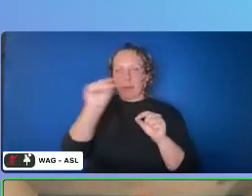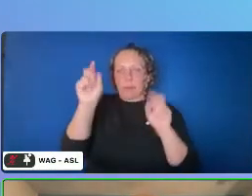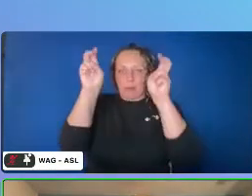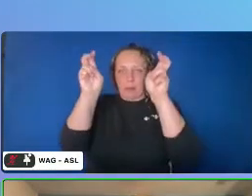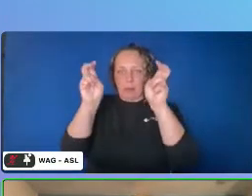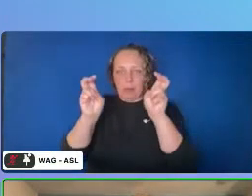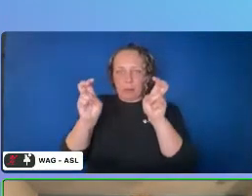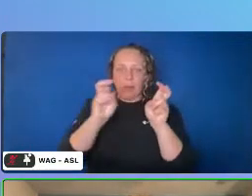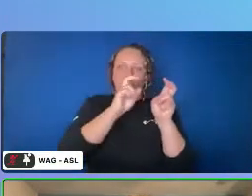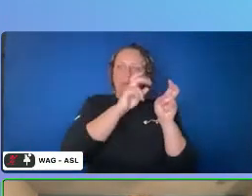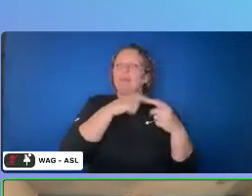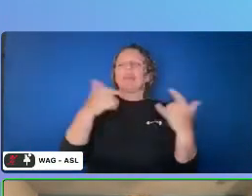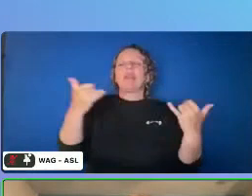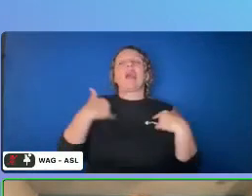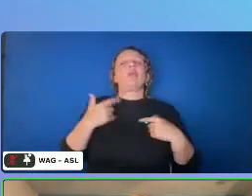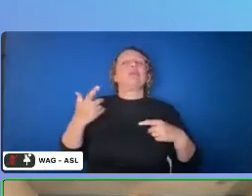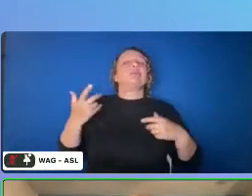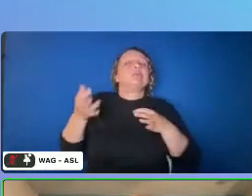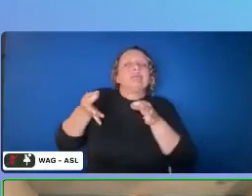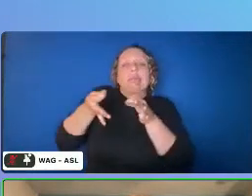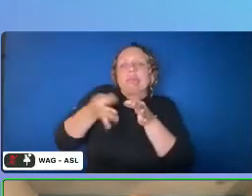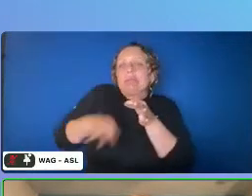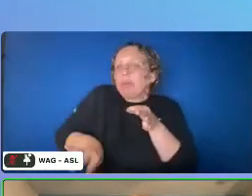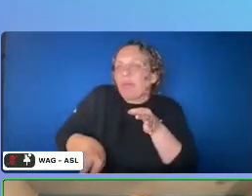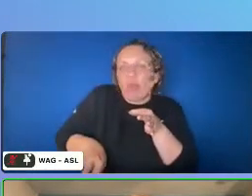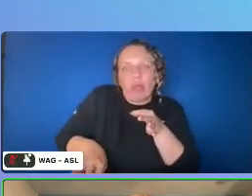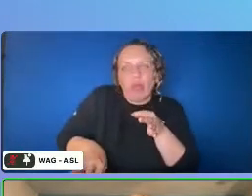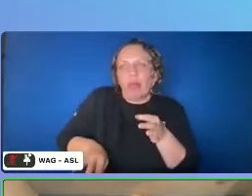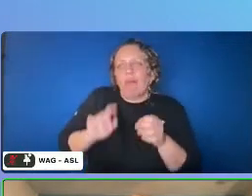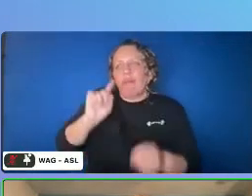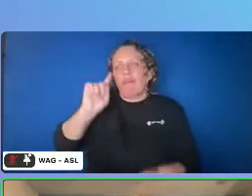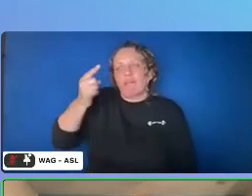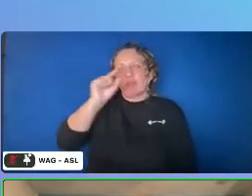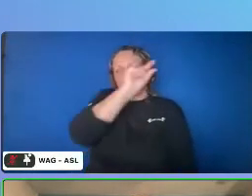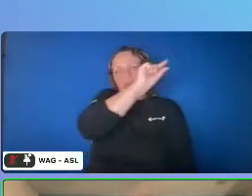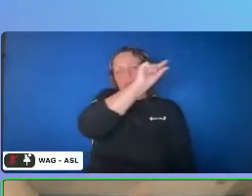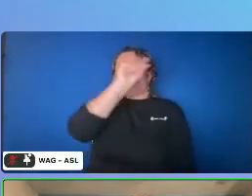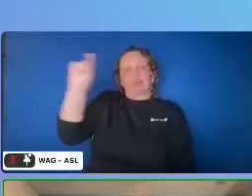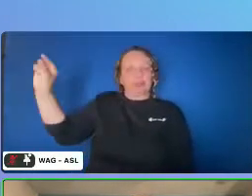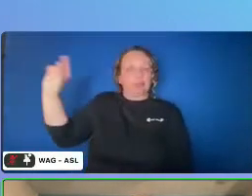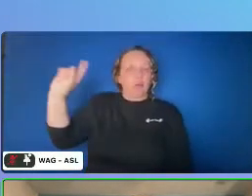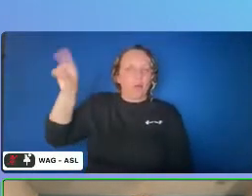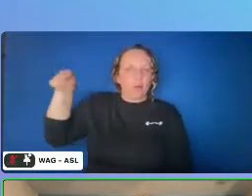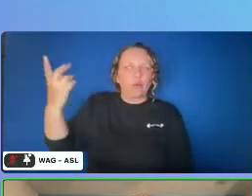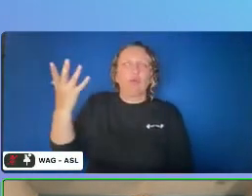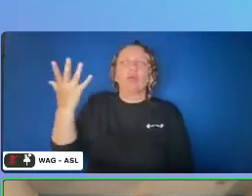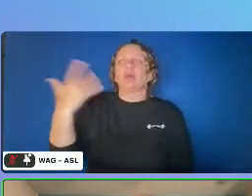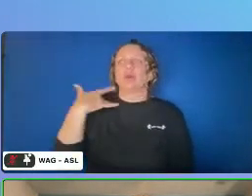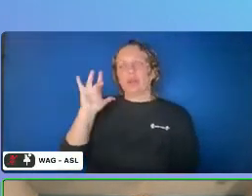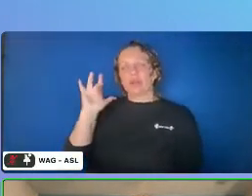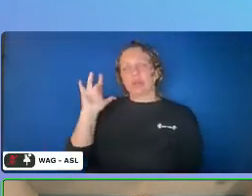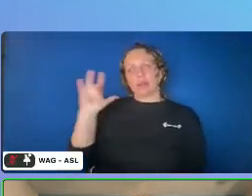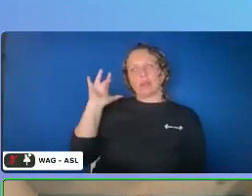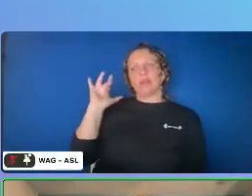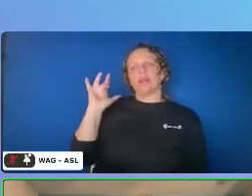a quite simple table with one table row of headers. So I'm gonna hit select that and hit Next,